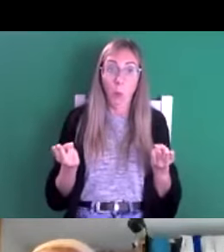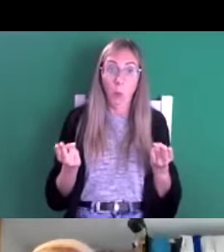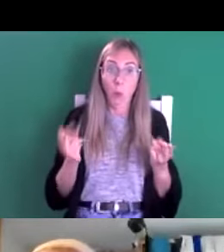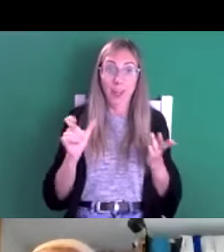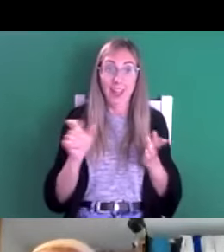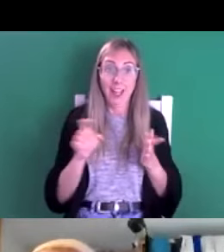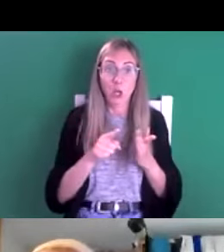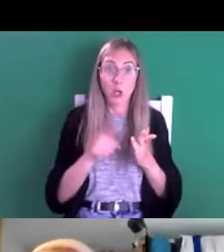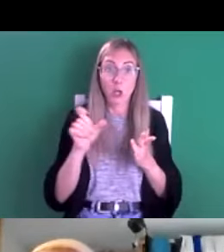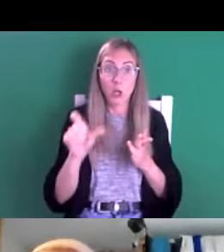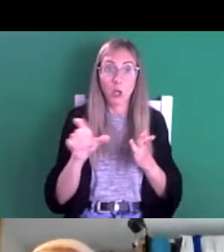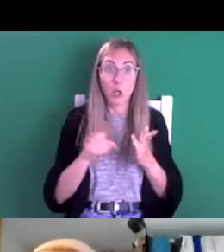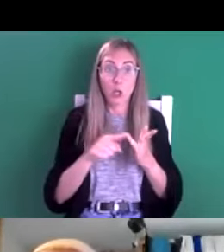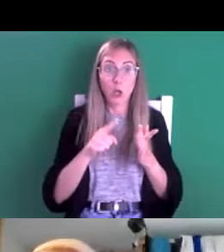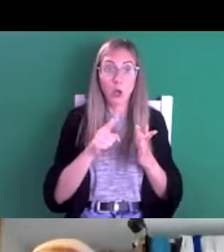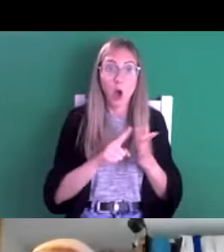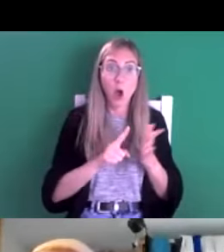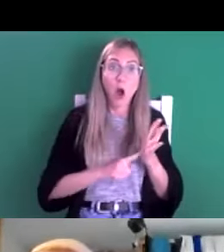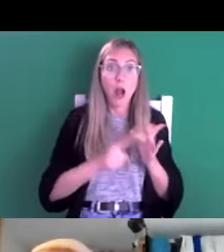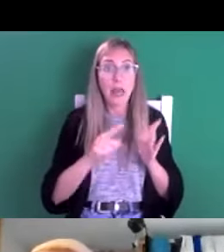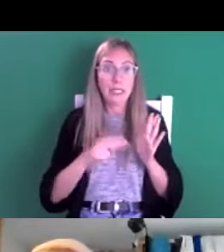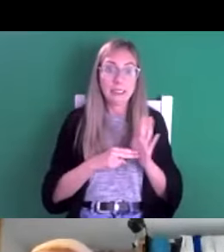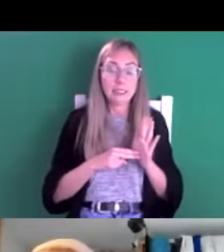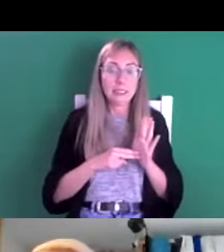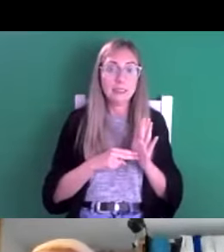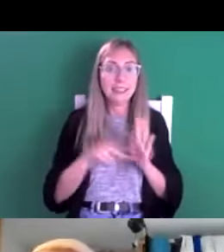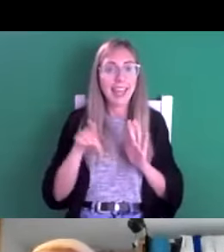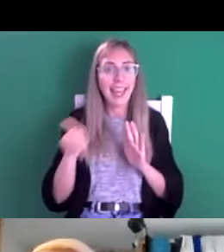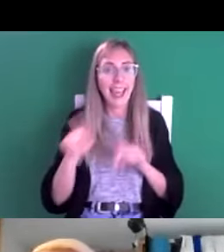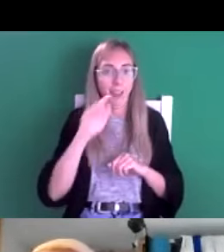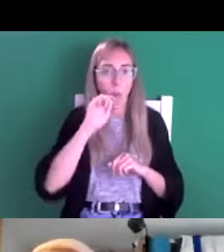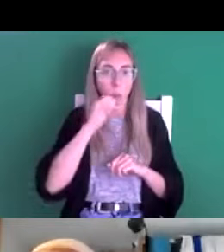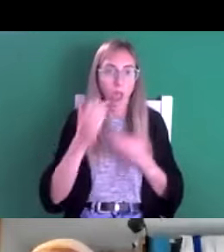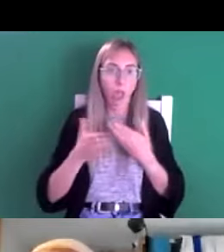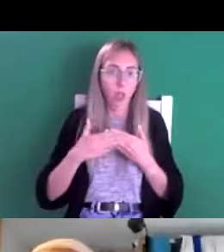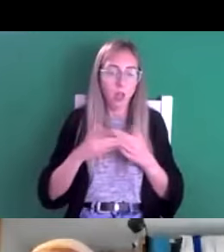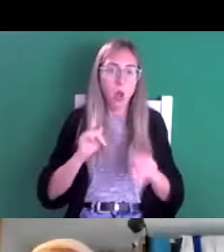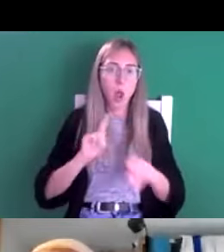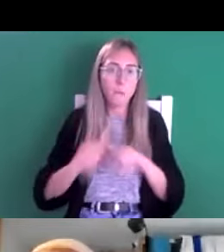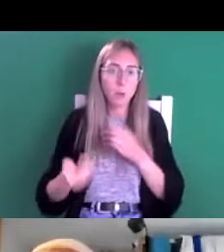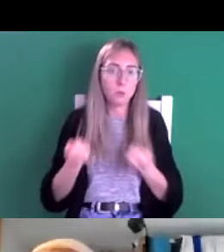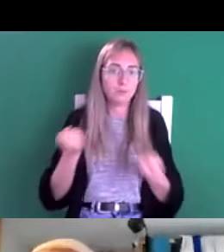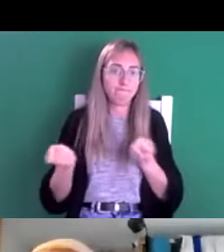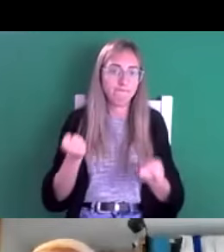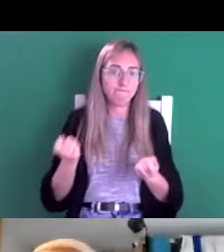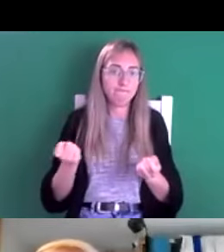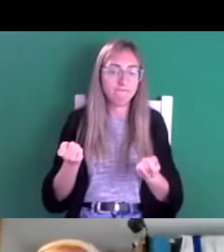he's not someone who goes off on his own but he will i'll leave him a lot to think about shaping